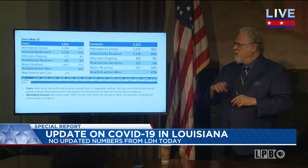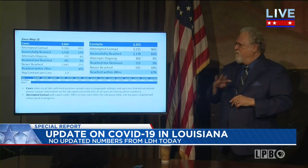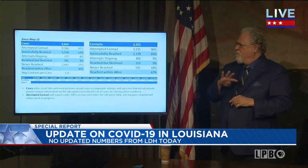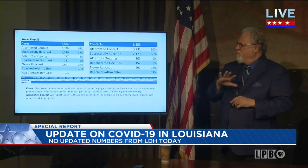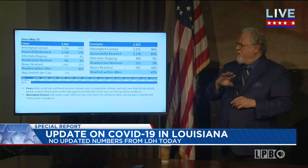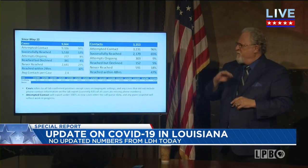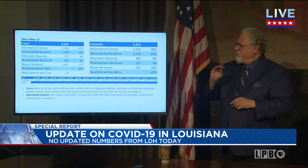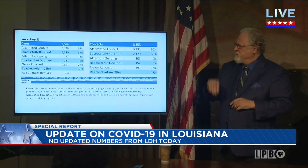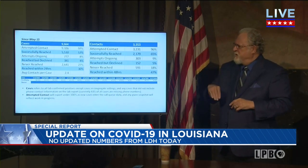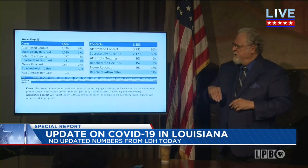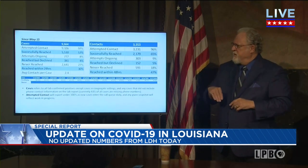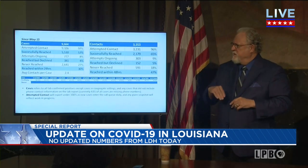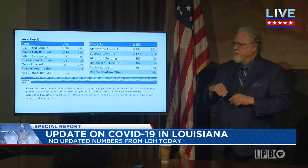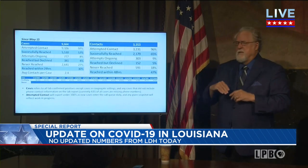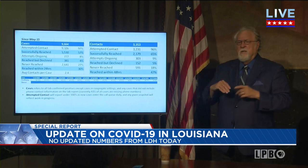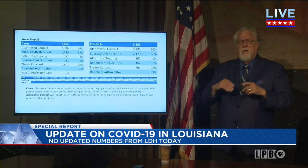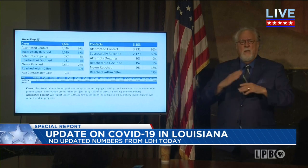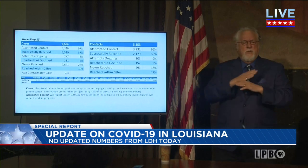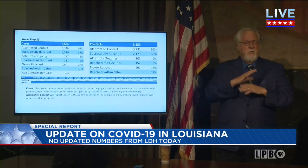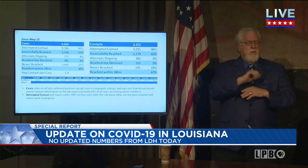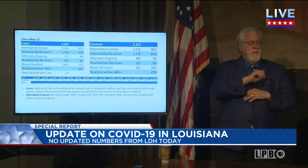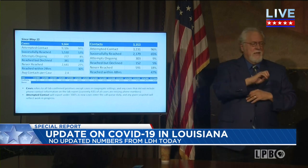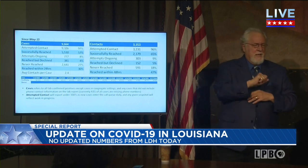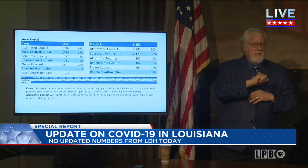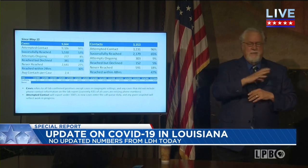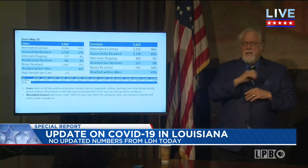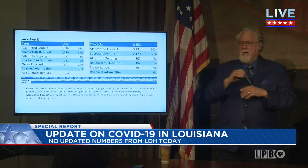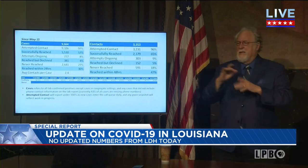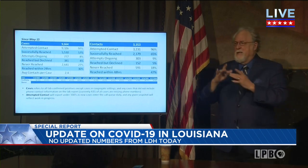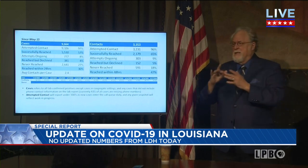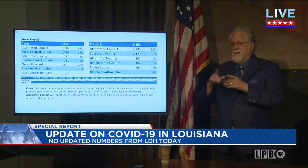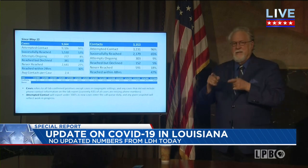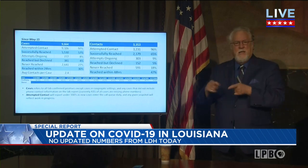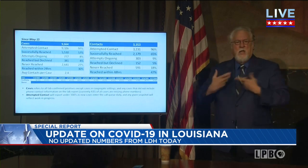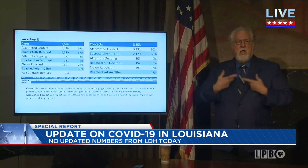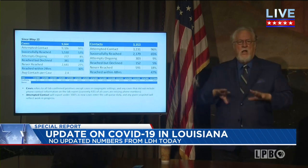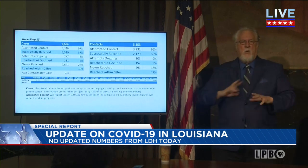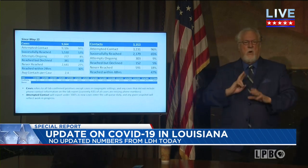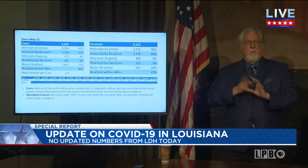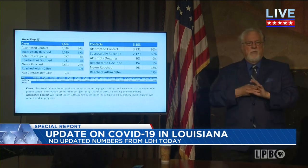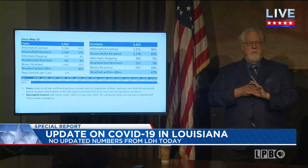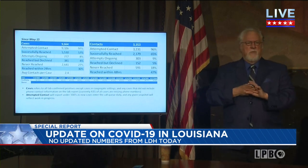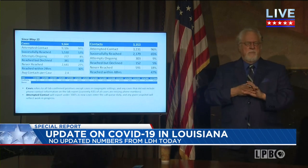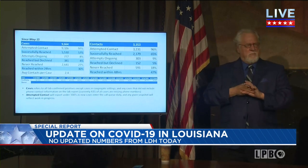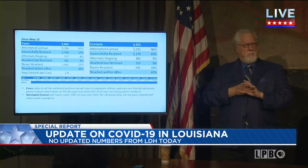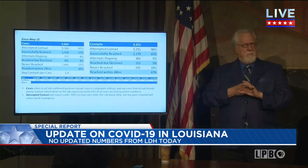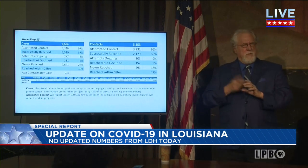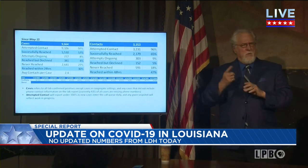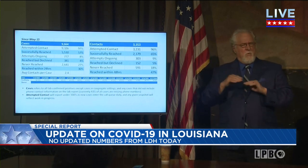CONTINUING AN ATTEMPT TO REACH OUT TO FOLKS. A SMALL NUMBER OF PEOPLE 4 TO 5%